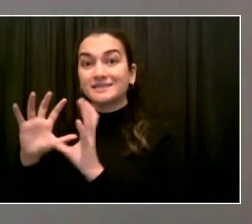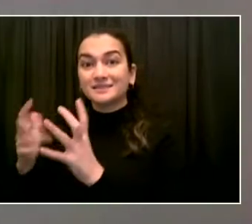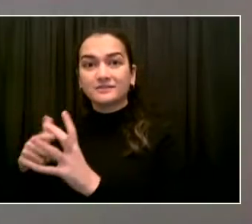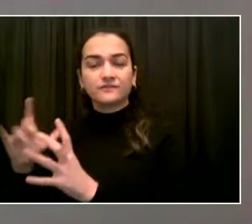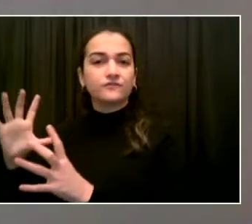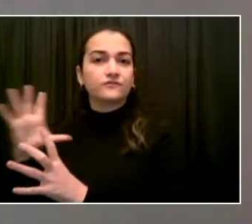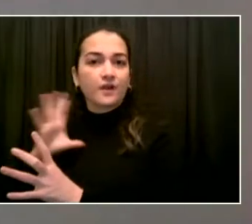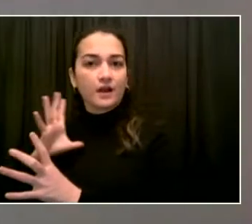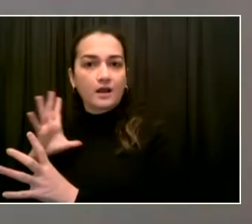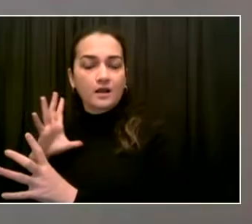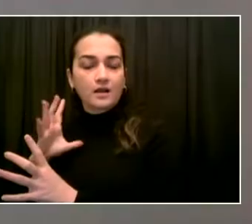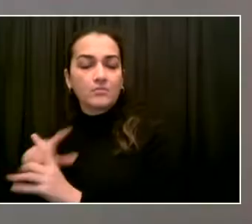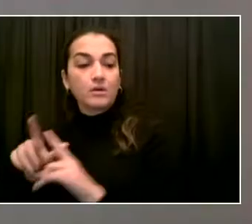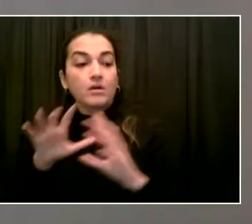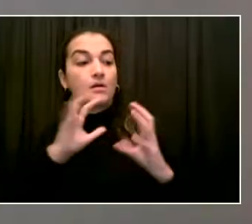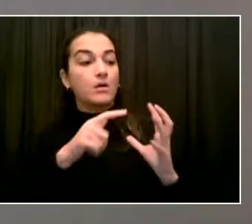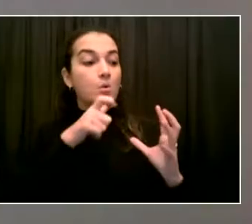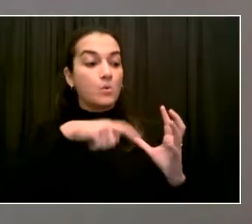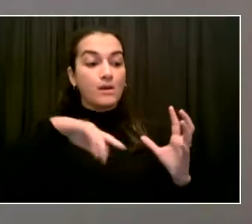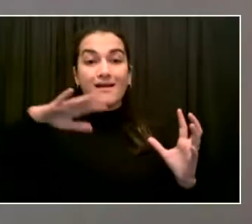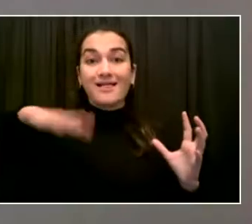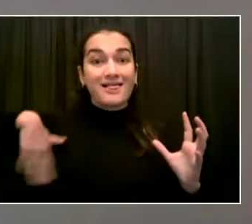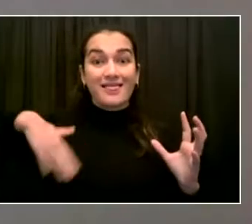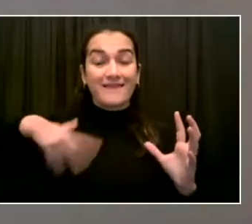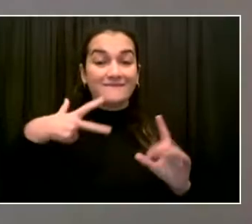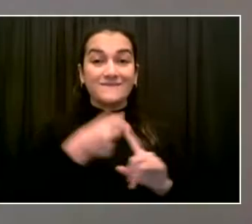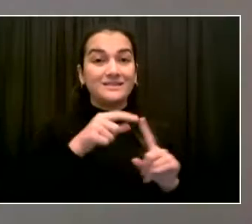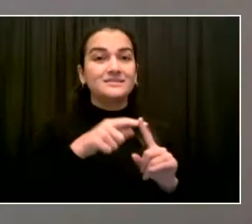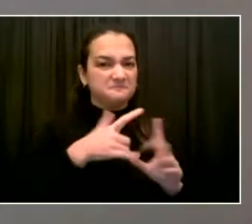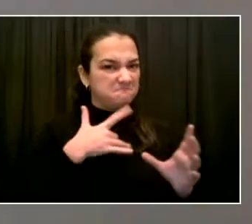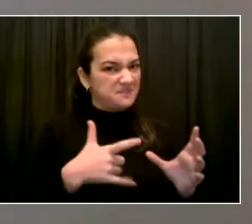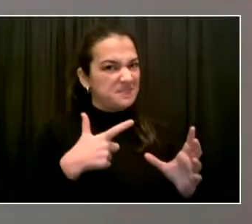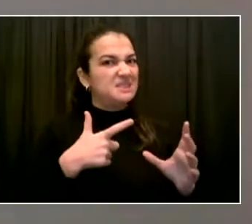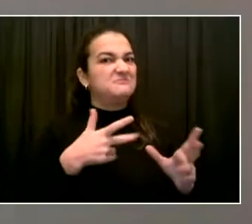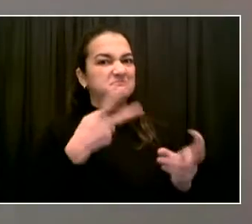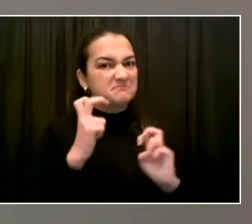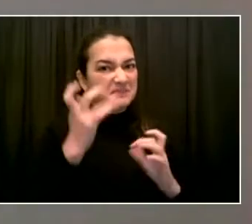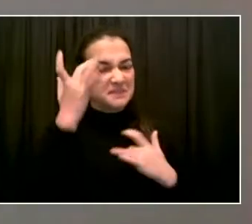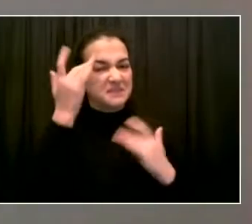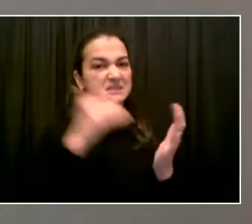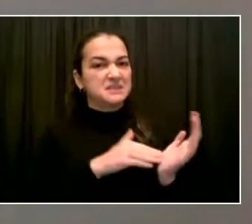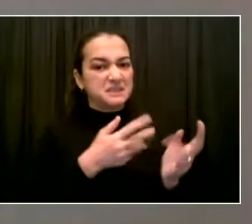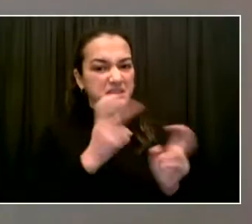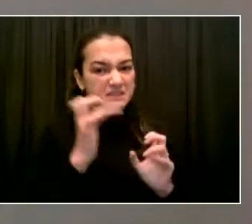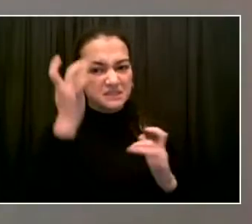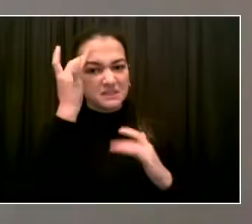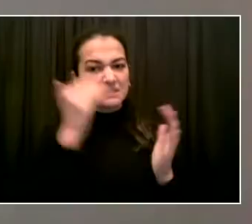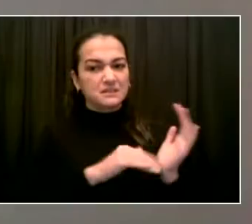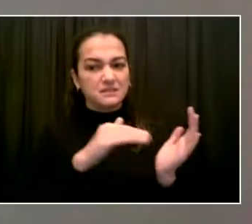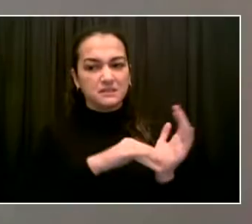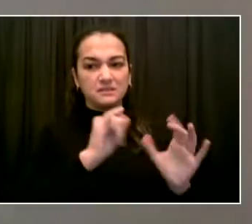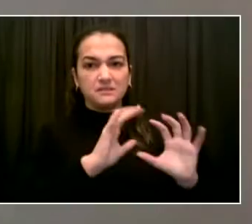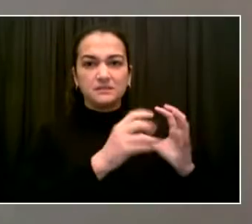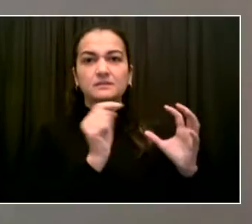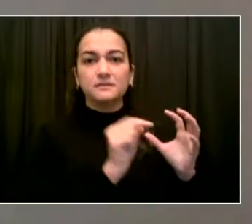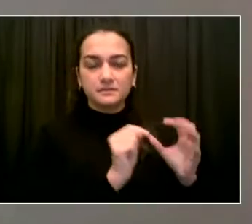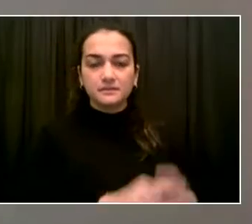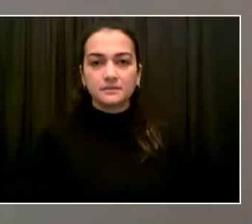MAKING THEM SICK. EVERYTHING WE CA NDO TO GET EVERYONE